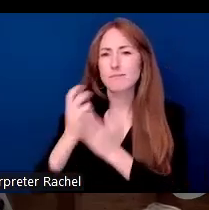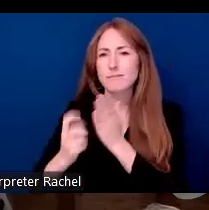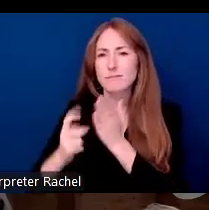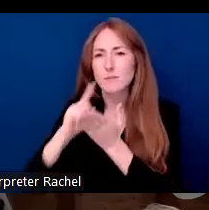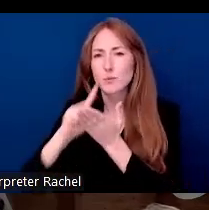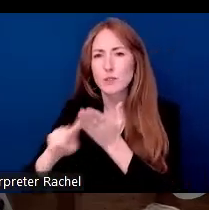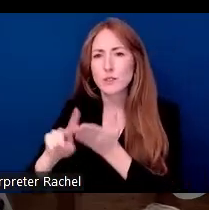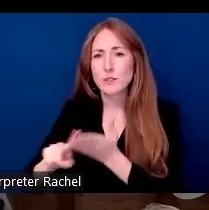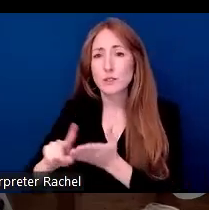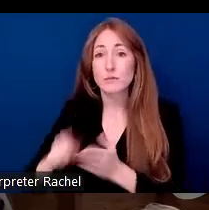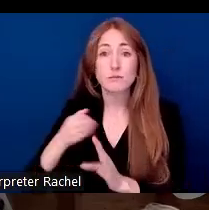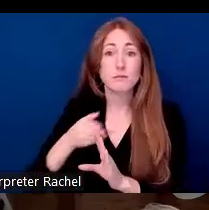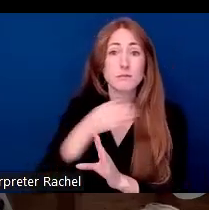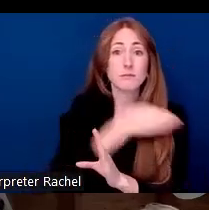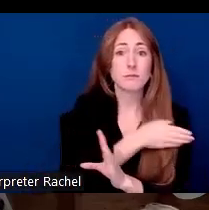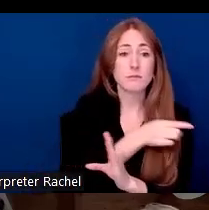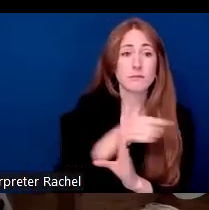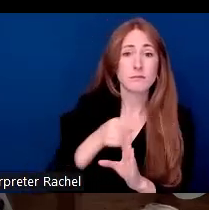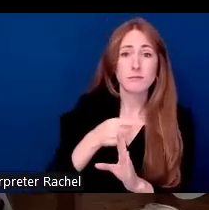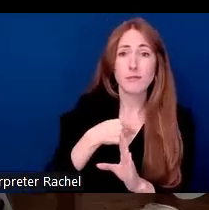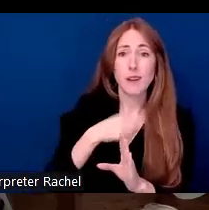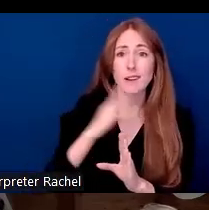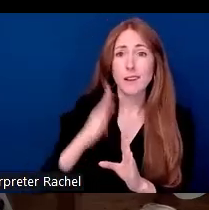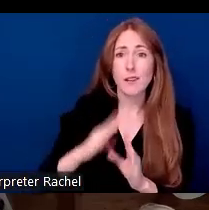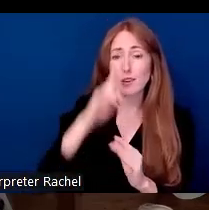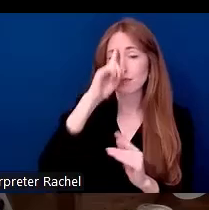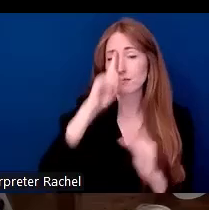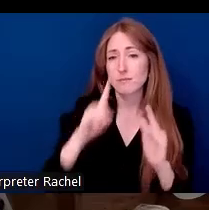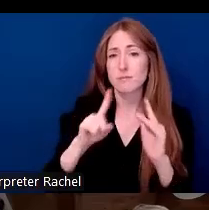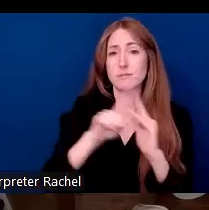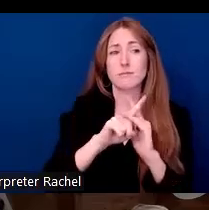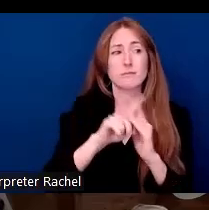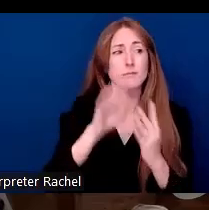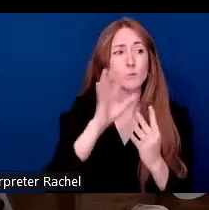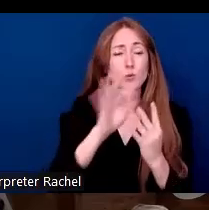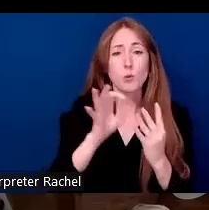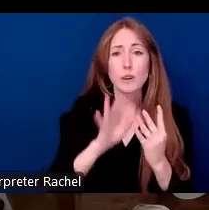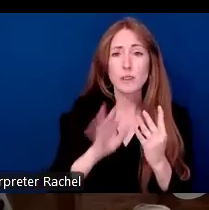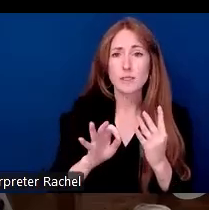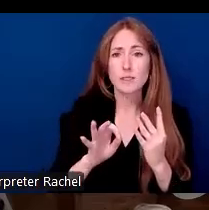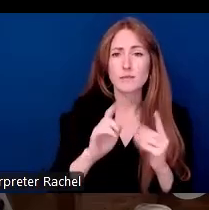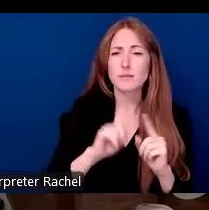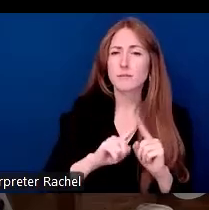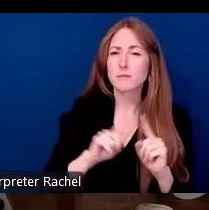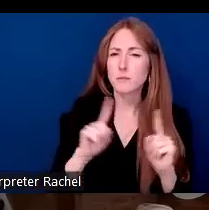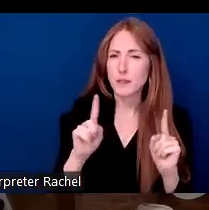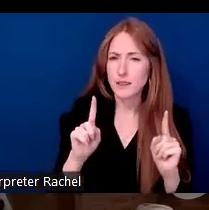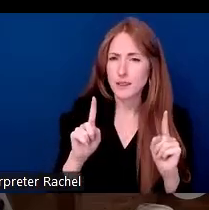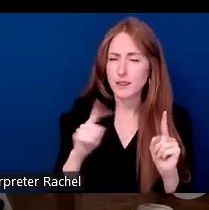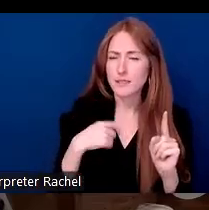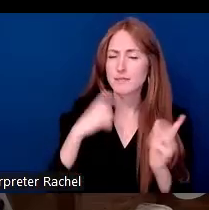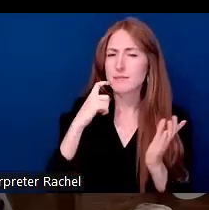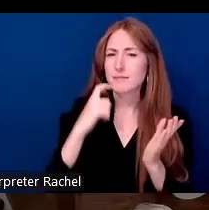the notion of choice. However, it was a really early and recurring theme in this research,